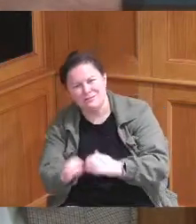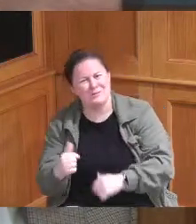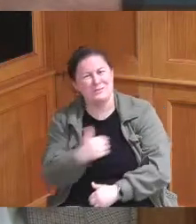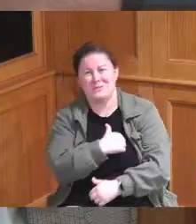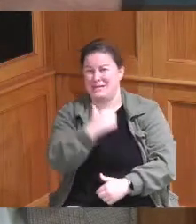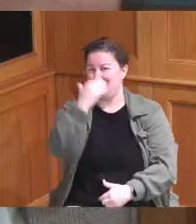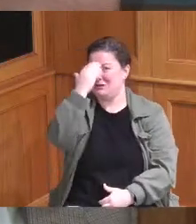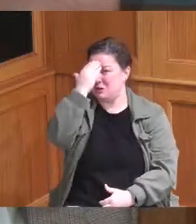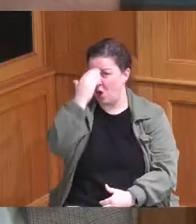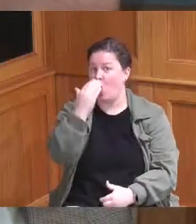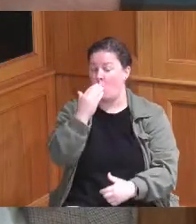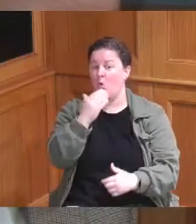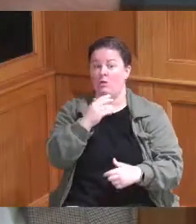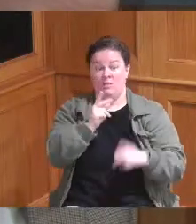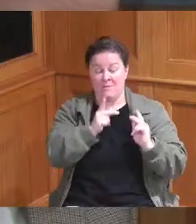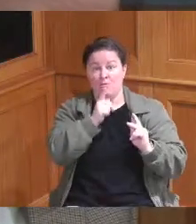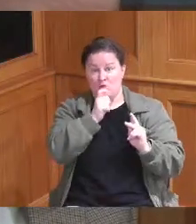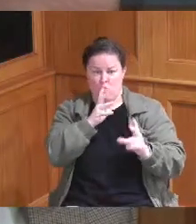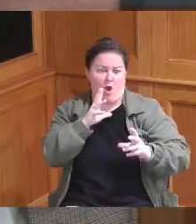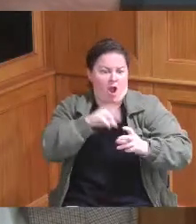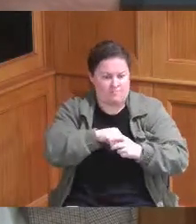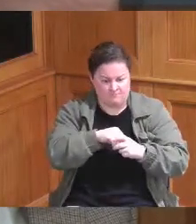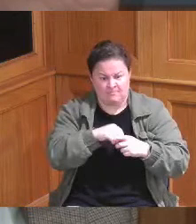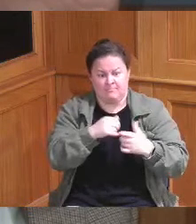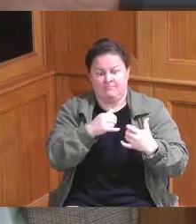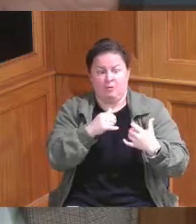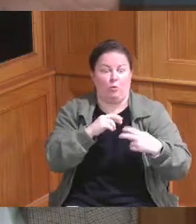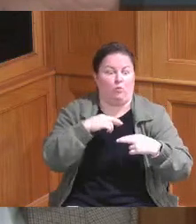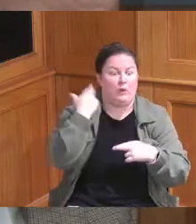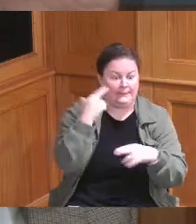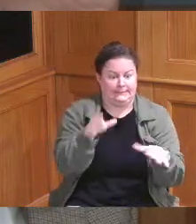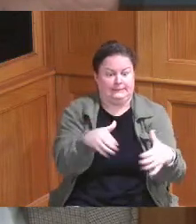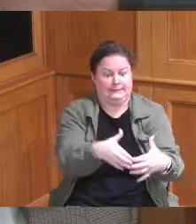this are those the same people that are still at risk and still the folks that we should be